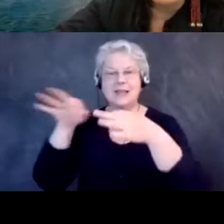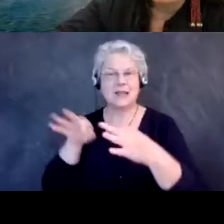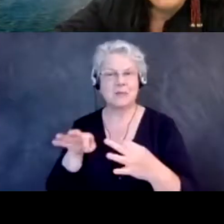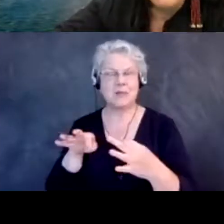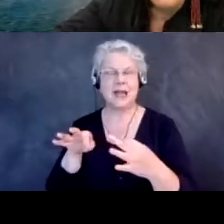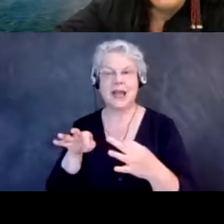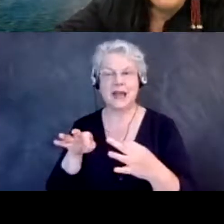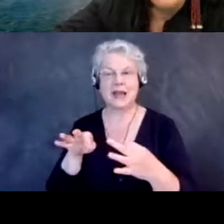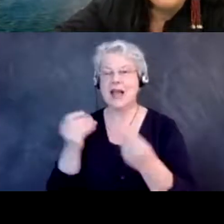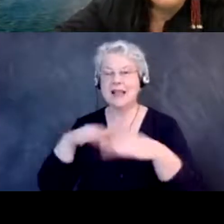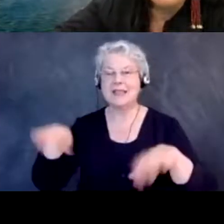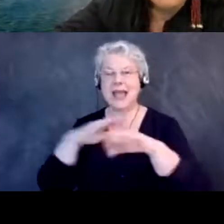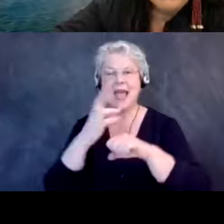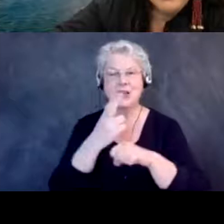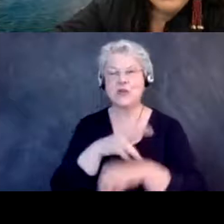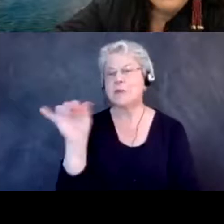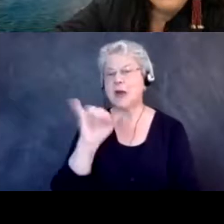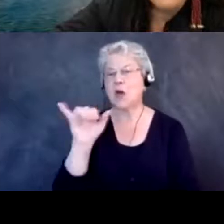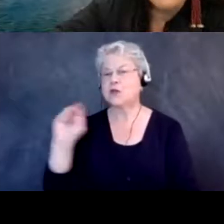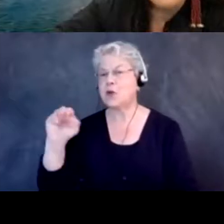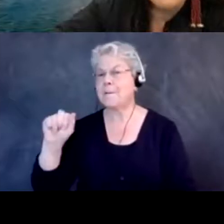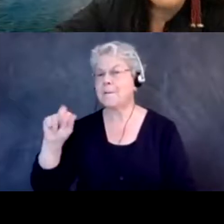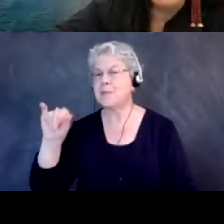land use planning but it talks about marine planning but it also talks about like from